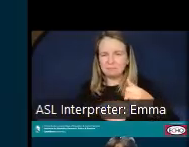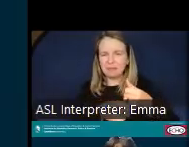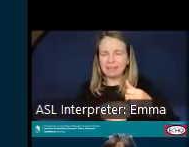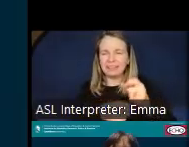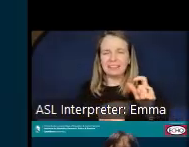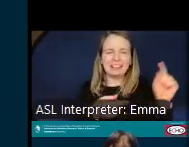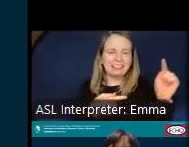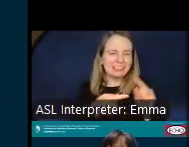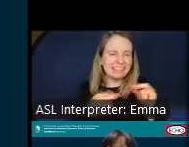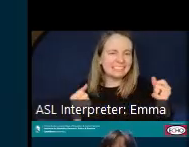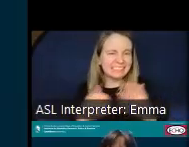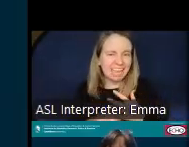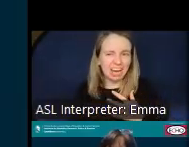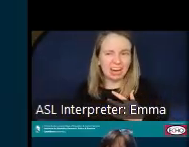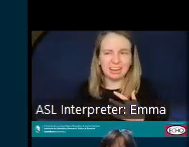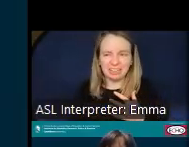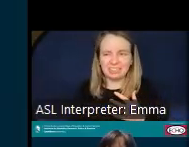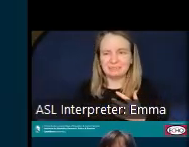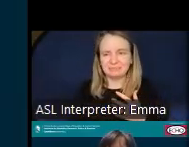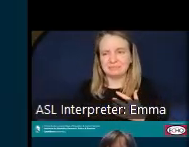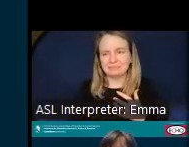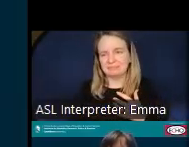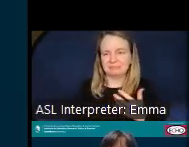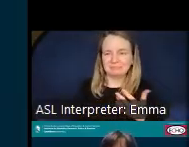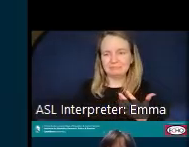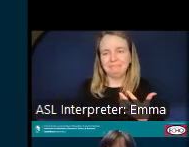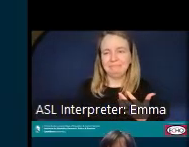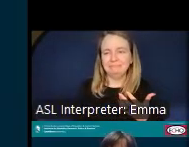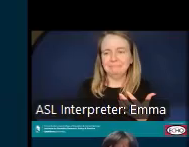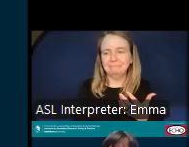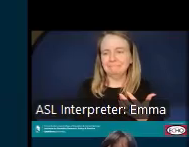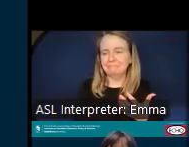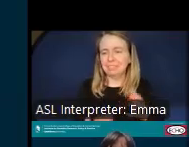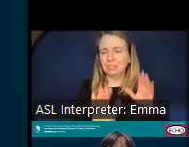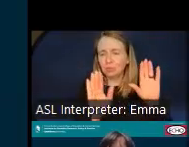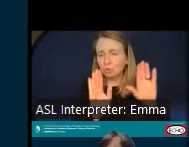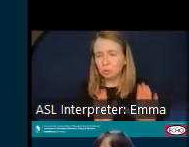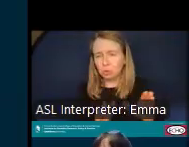scary to present that, but it's just a great way to get